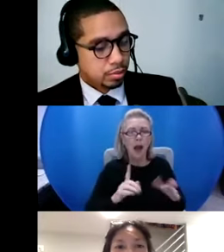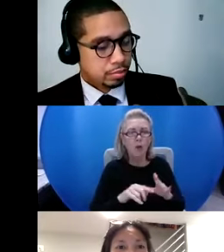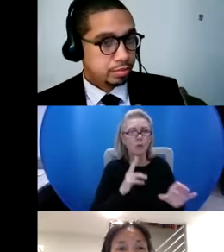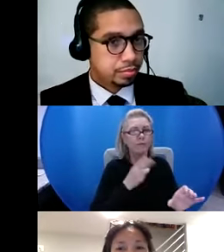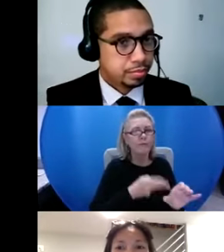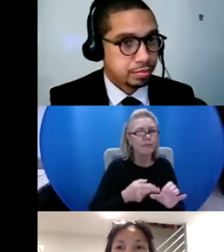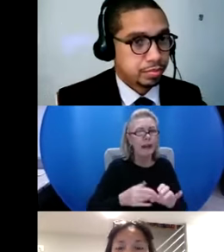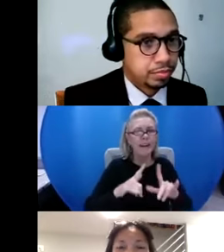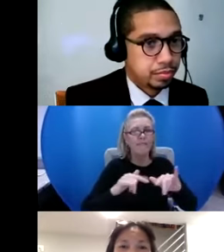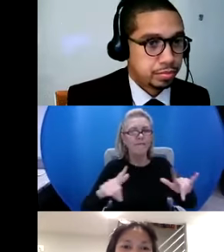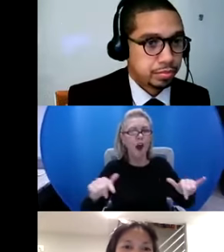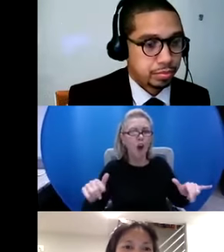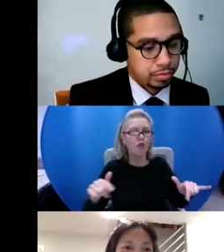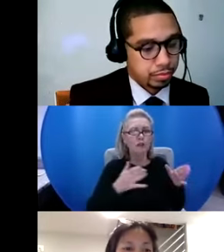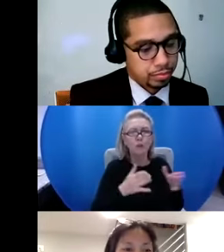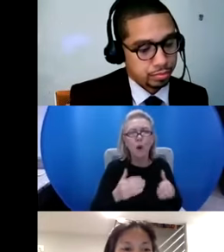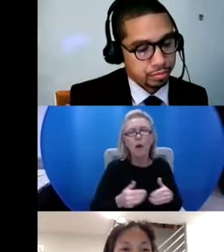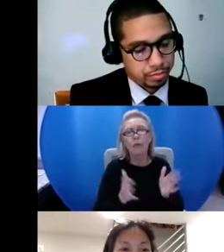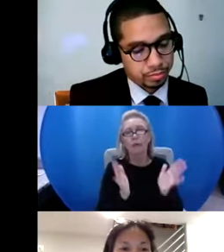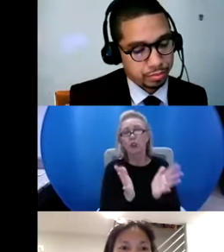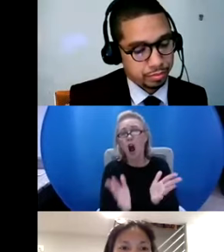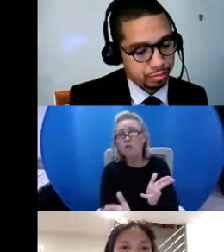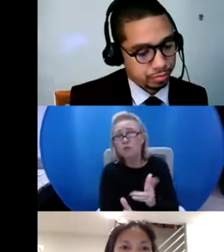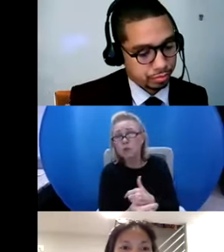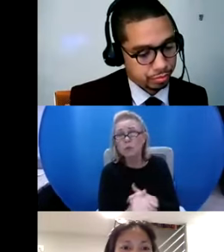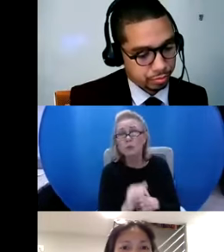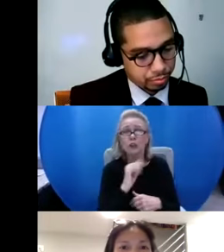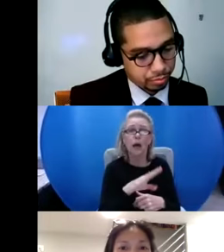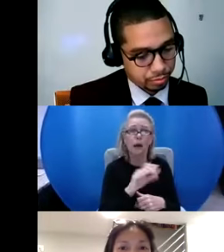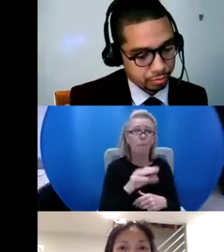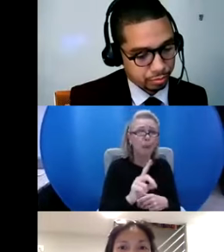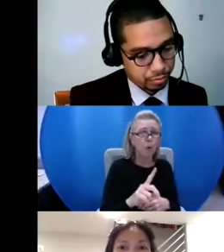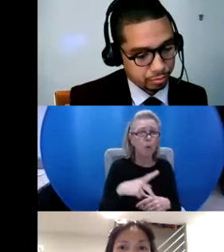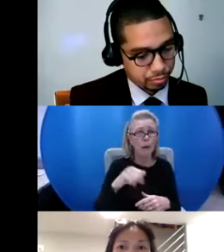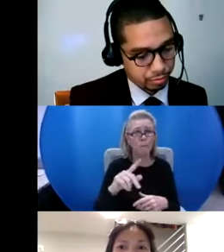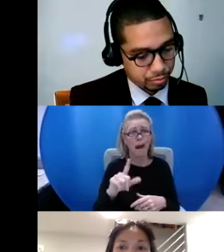through the chat room through activities like Jamboard or Padlets, breakout groups online,